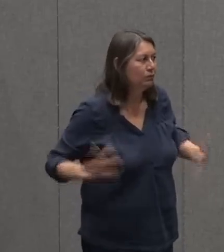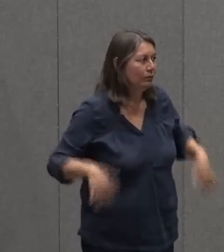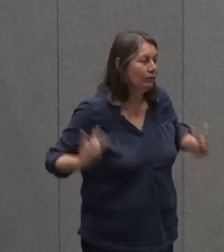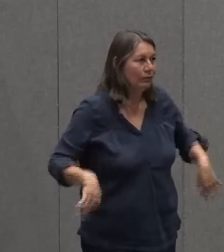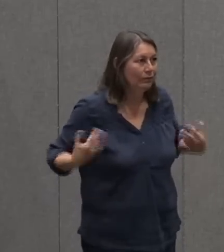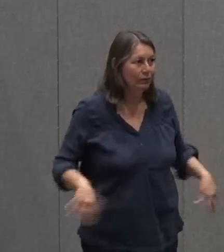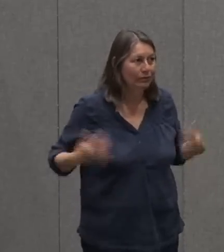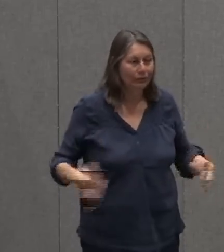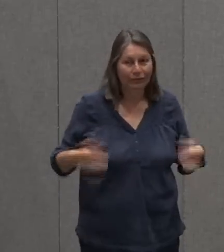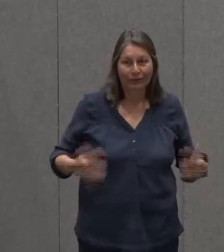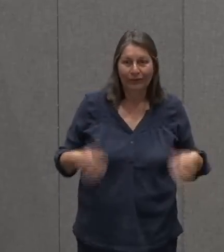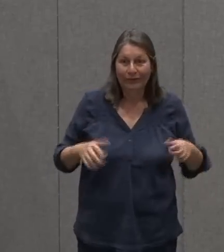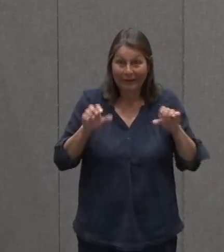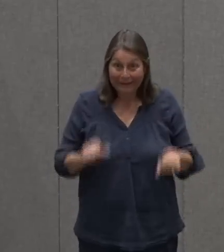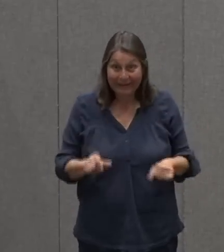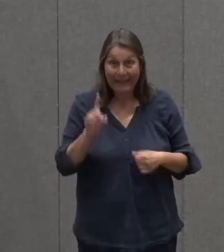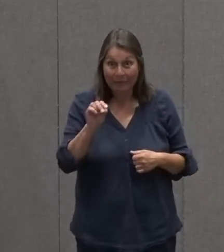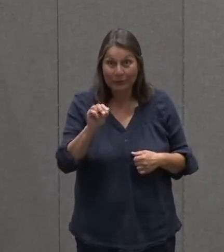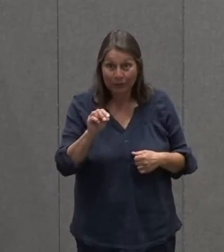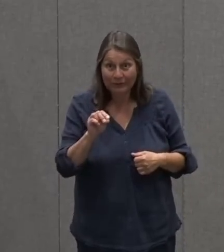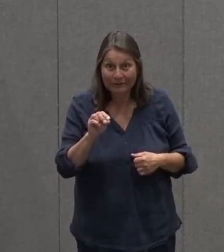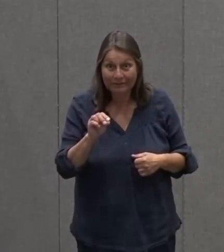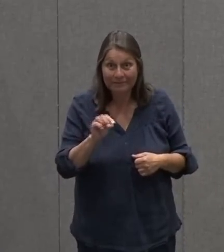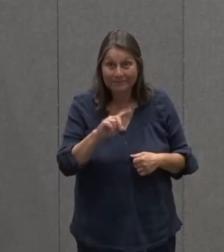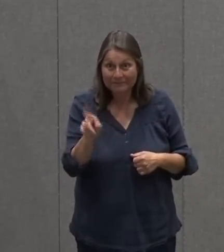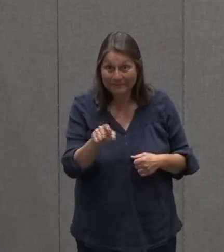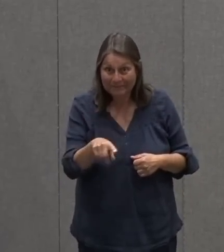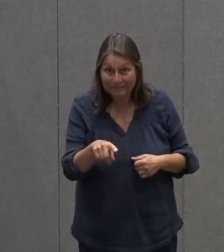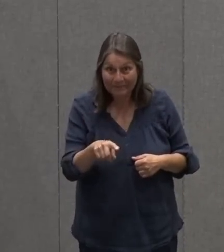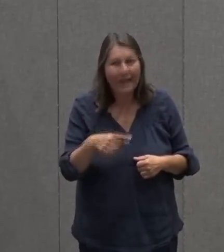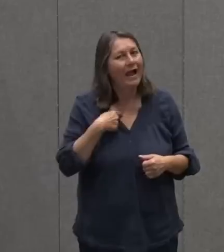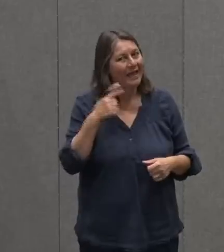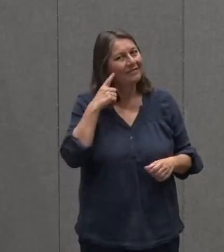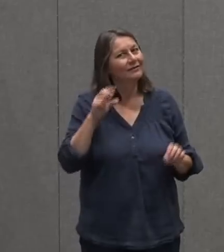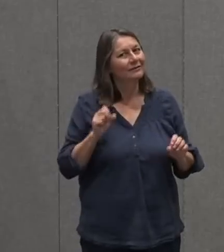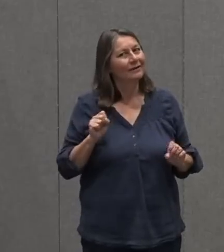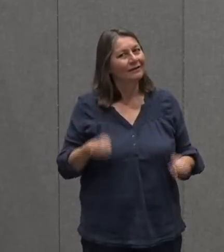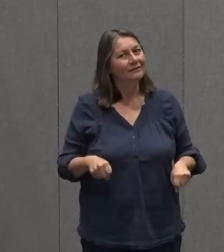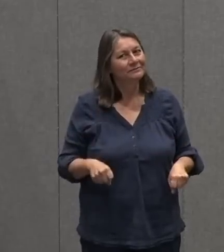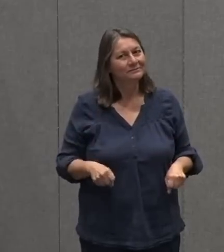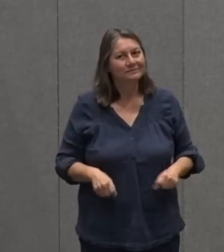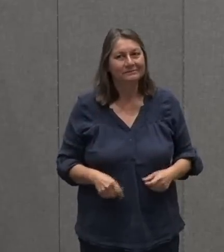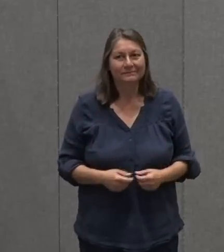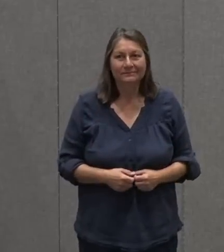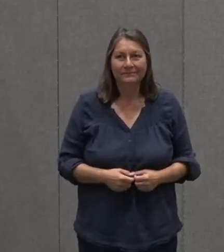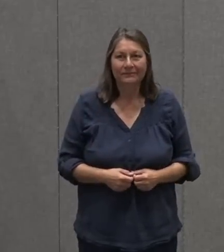All right. I don't know. Do you think we can do this? I think we can do this. Do you wanna, want me to stay with those two numbers